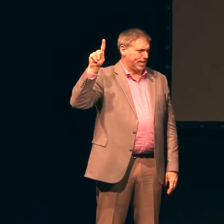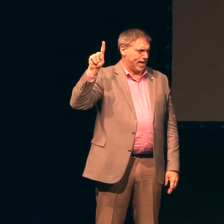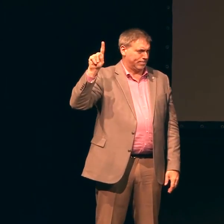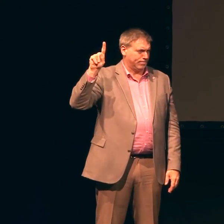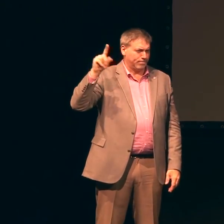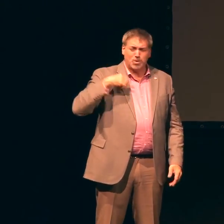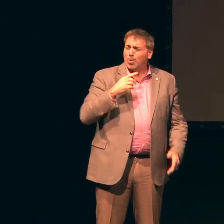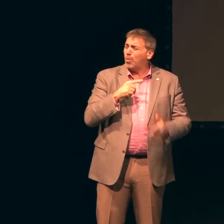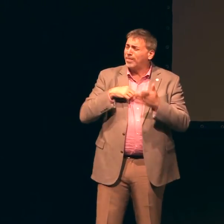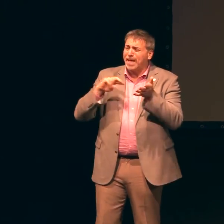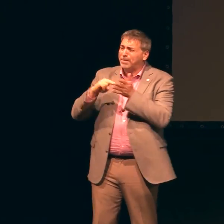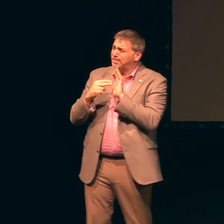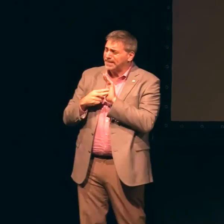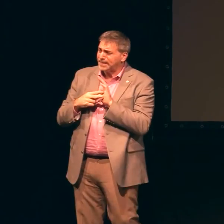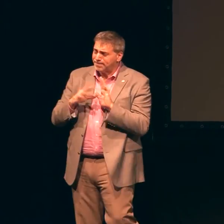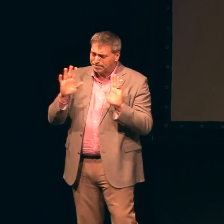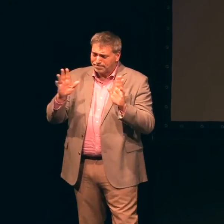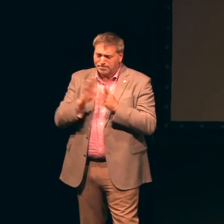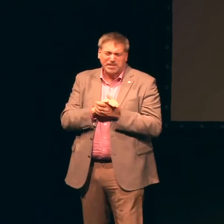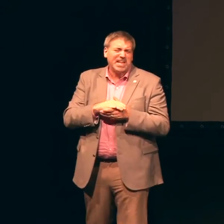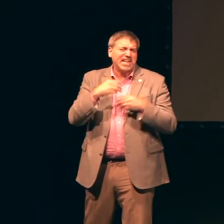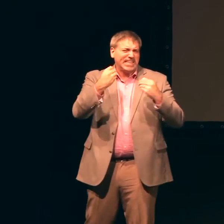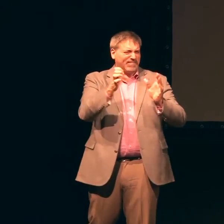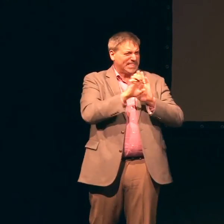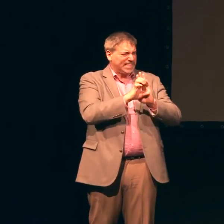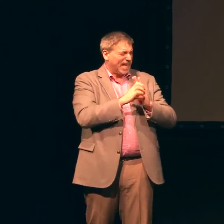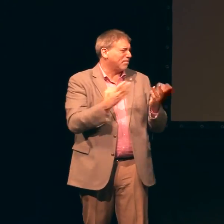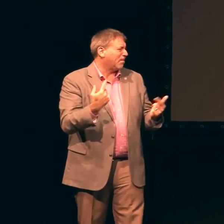junior NAD. What I mean by that is, I'll give you